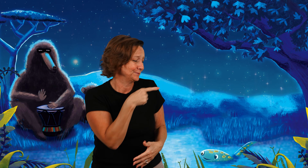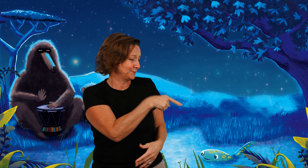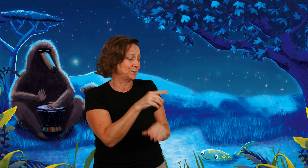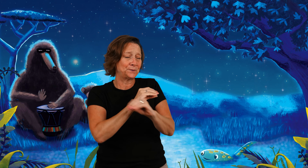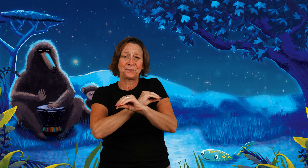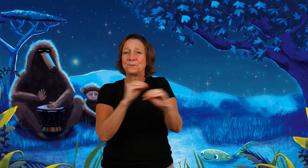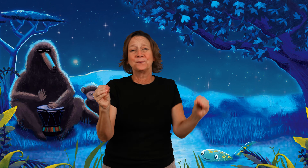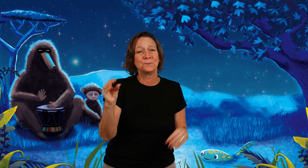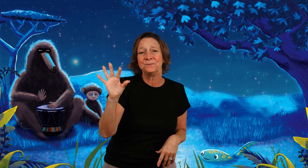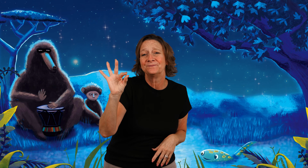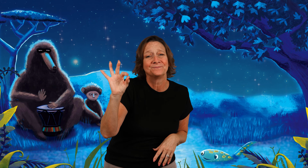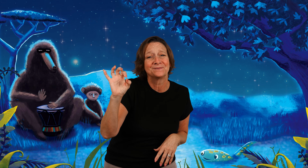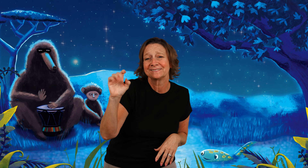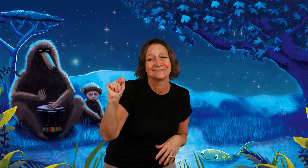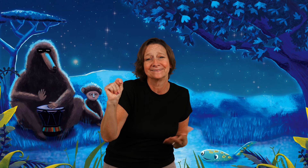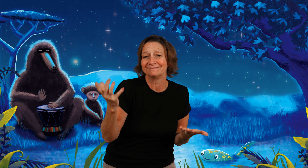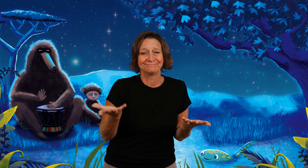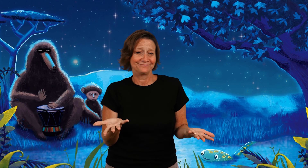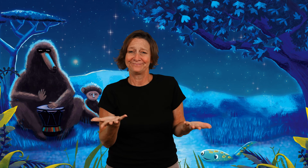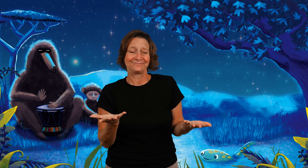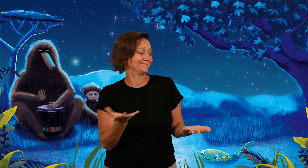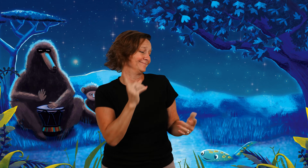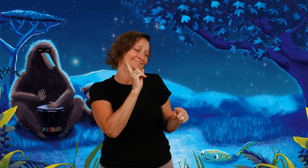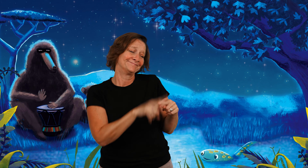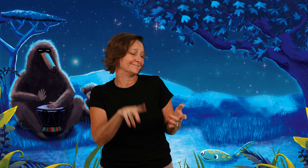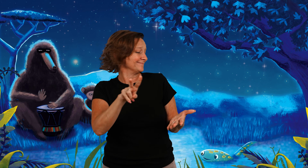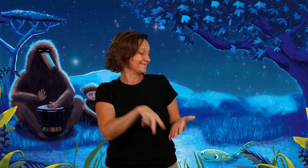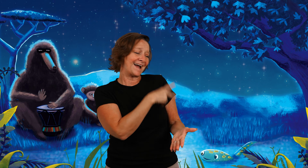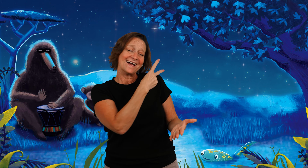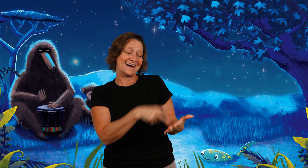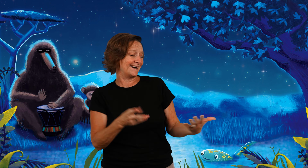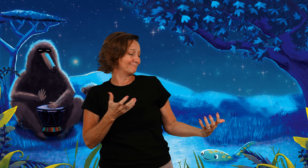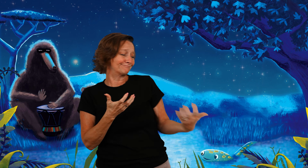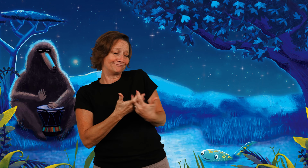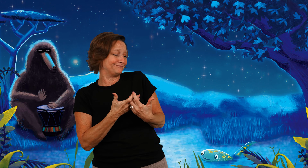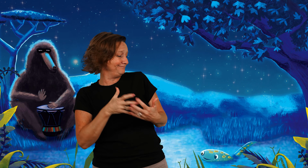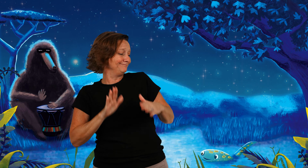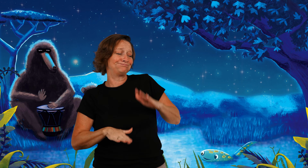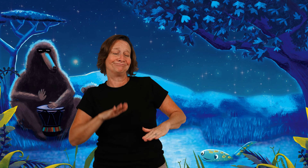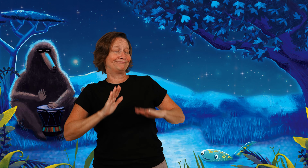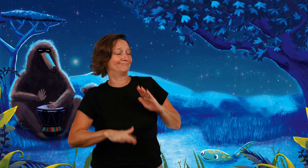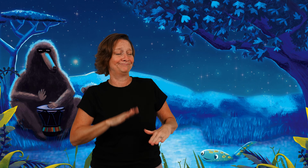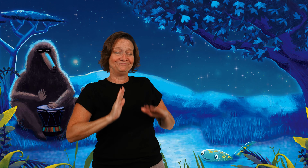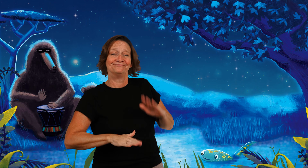You got NO FEET to follow MY BEAT.”